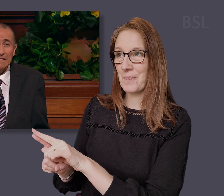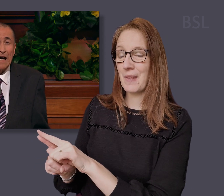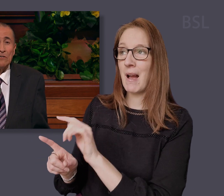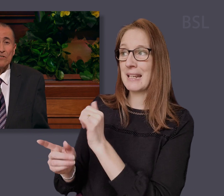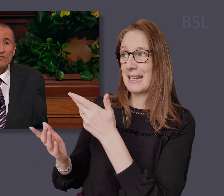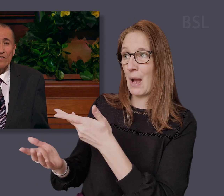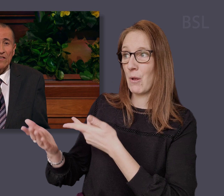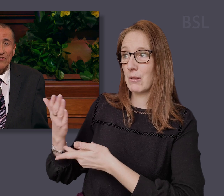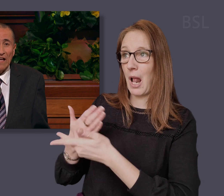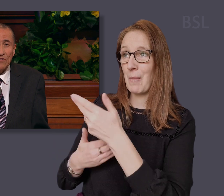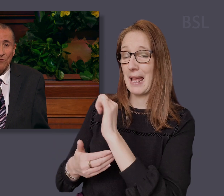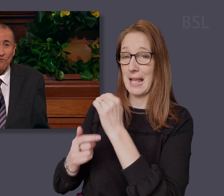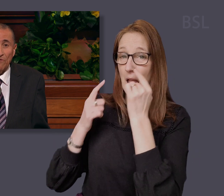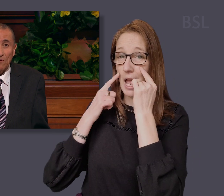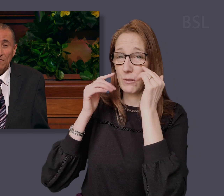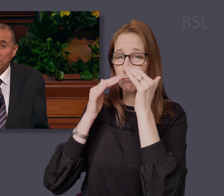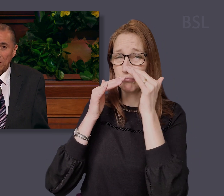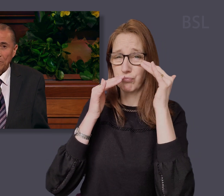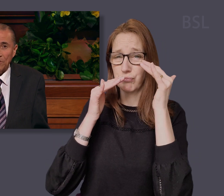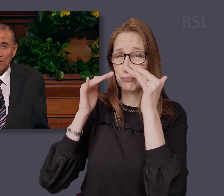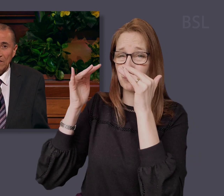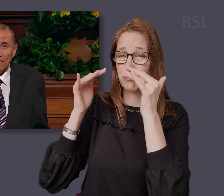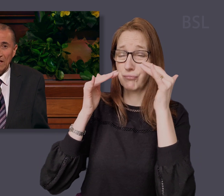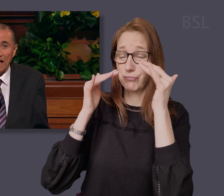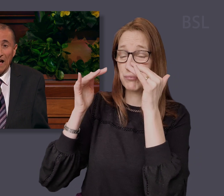Now his eyes were filled with tears.